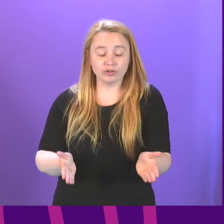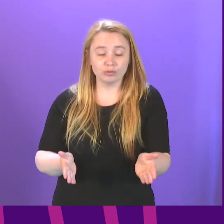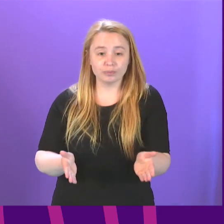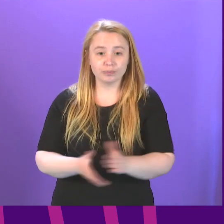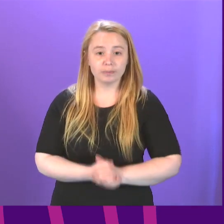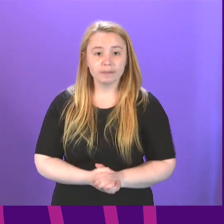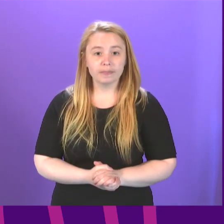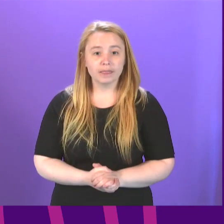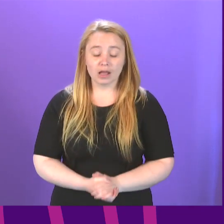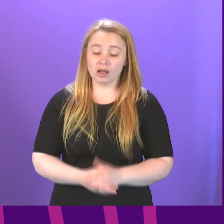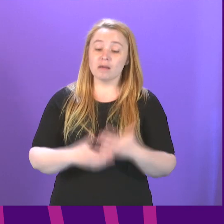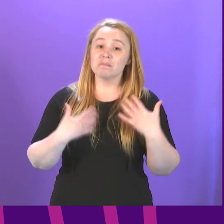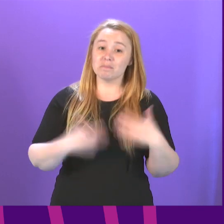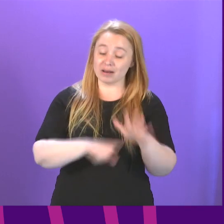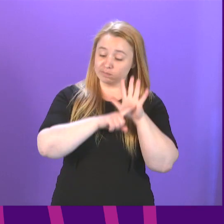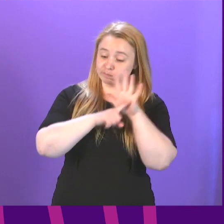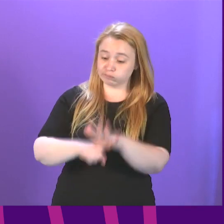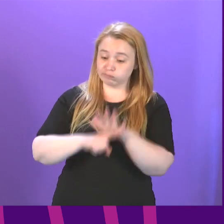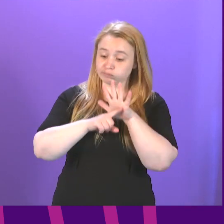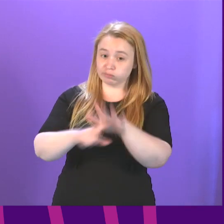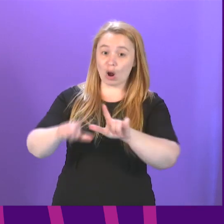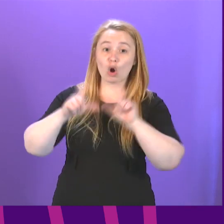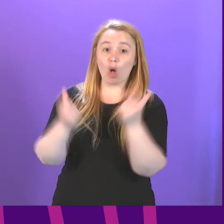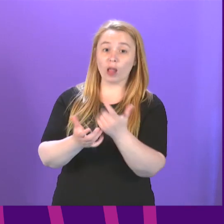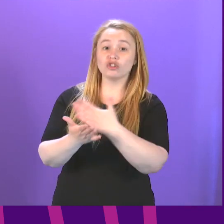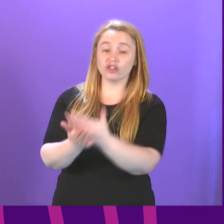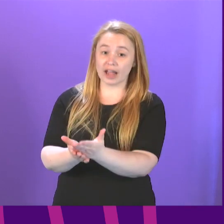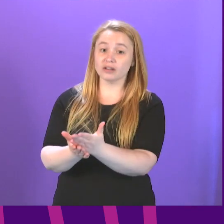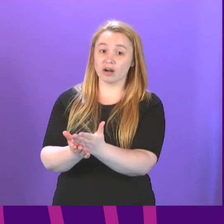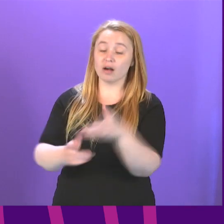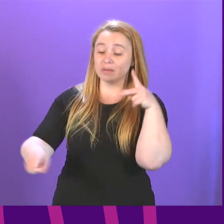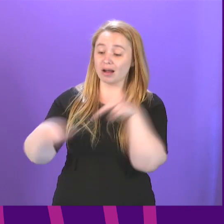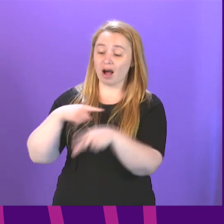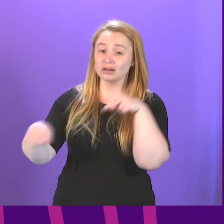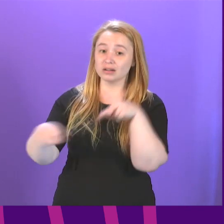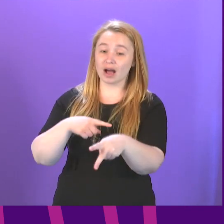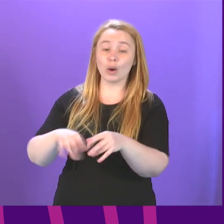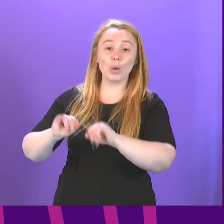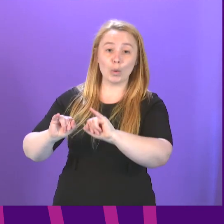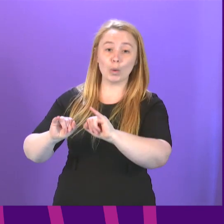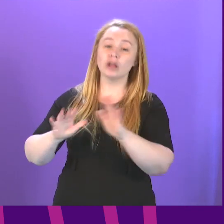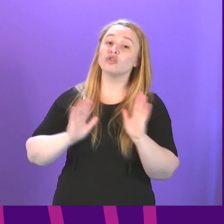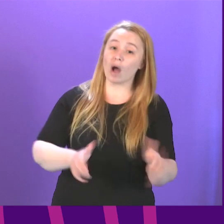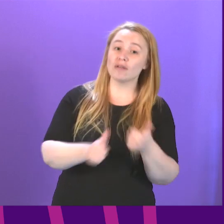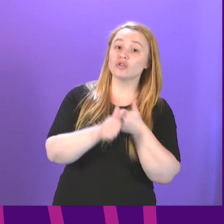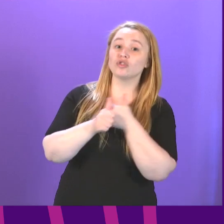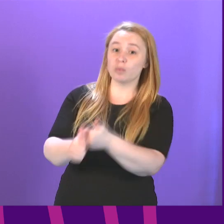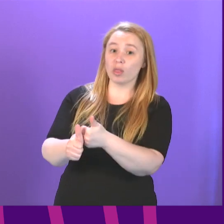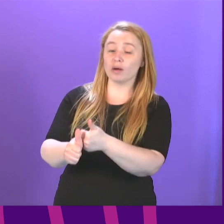put tremendous pressure on our colleges and that we must do everything that we can to support them in the vital role that they will play in a post-Covid recovery?